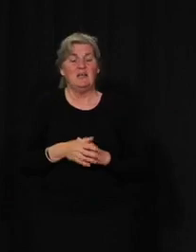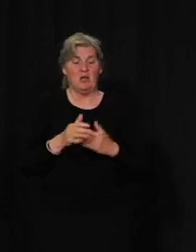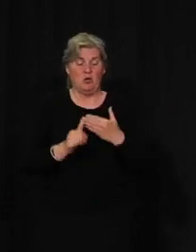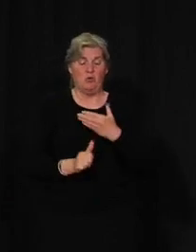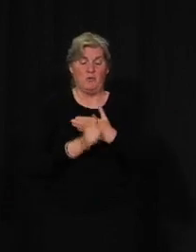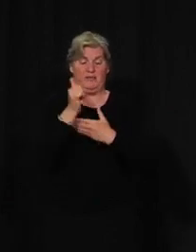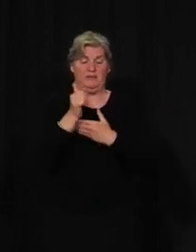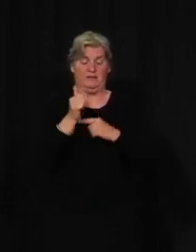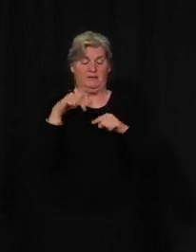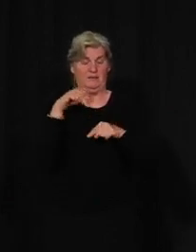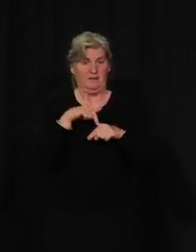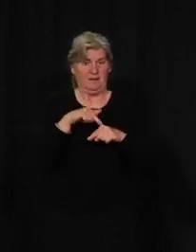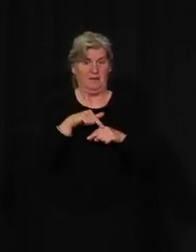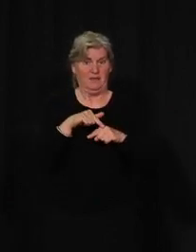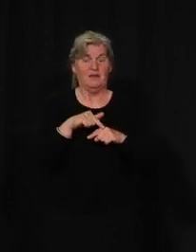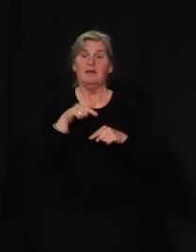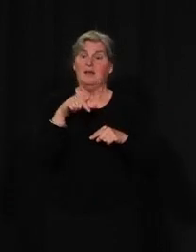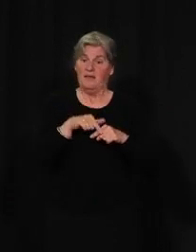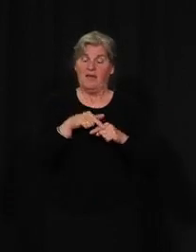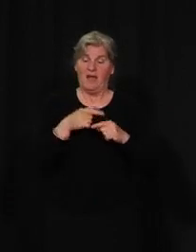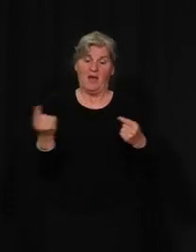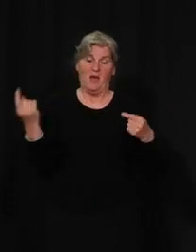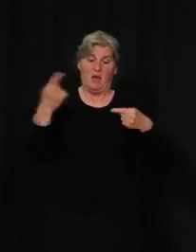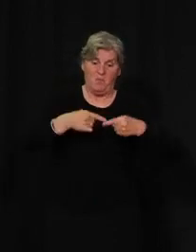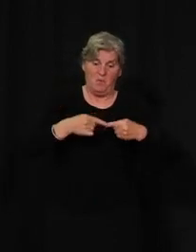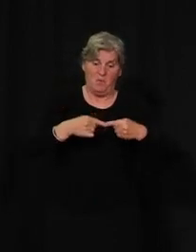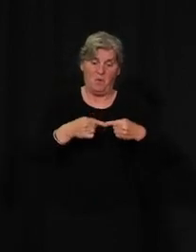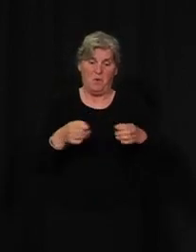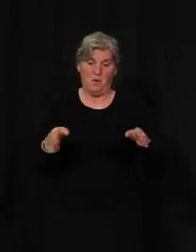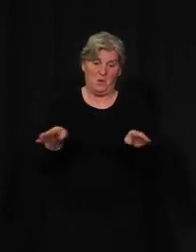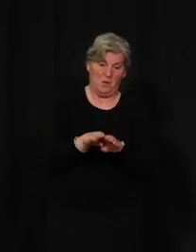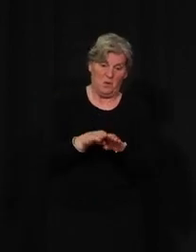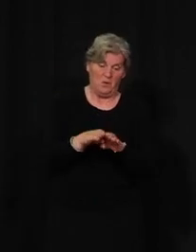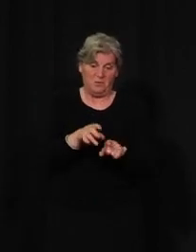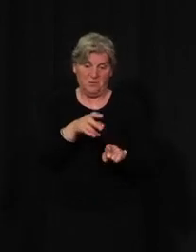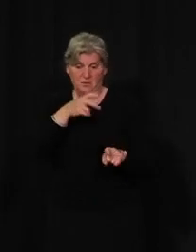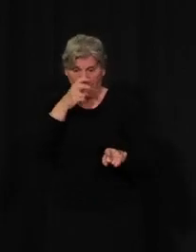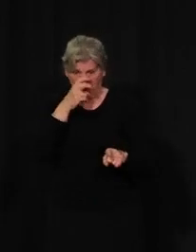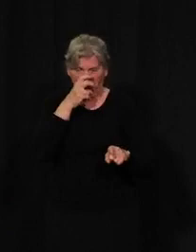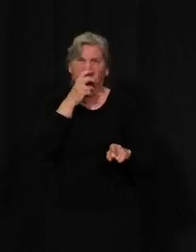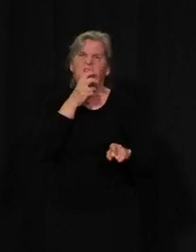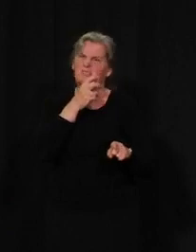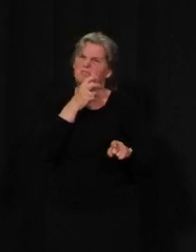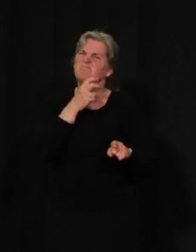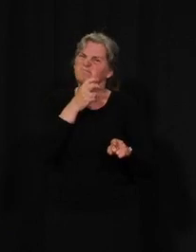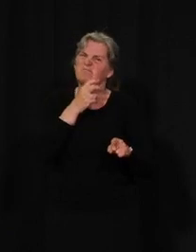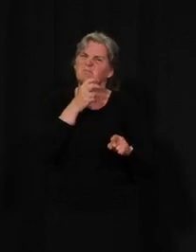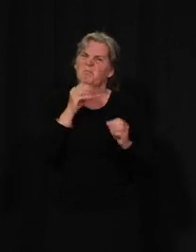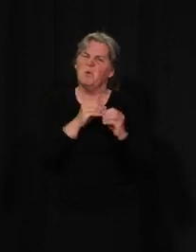so that strictly closed borders are too high a price to pay for the benefit we are seeing in